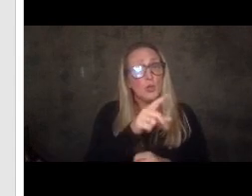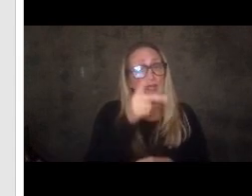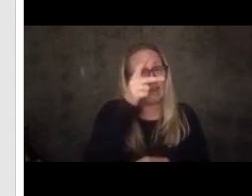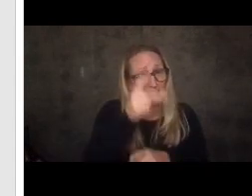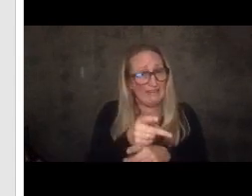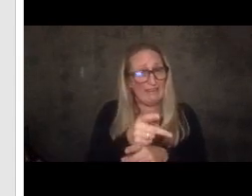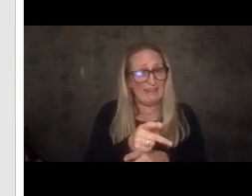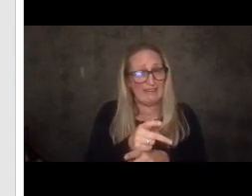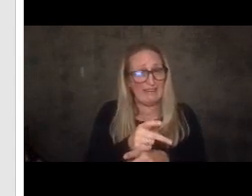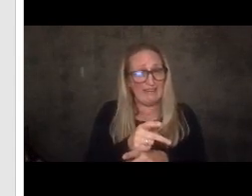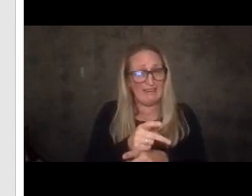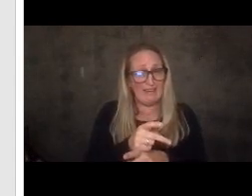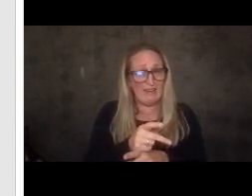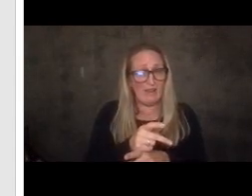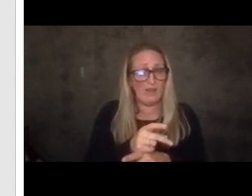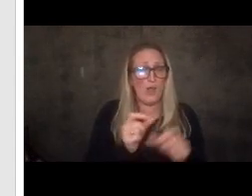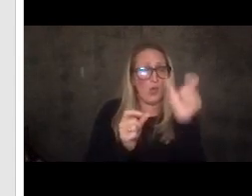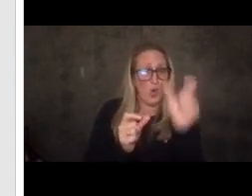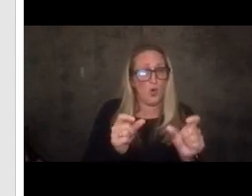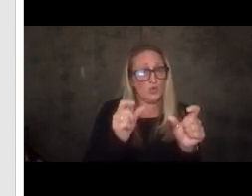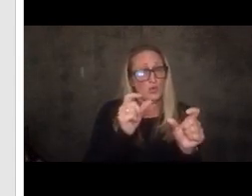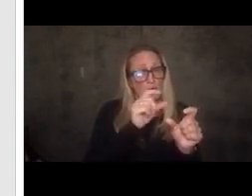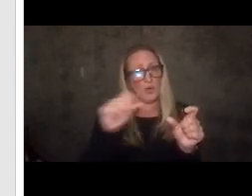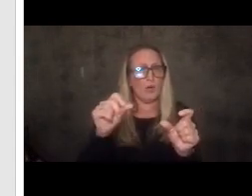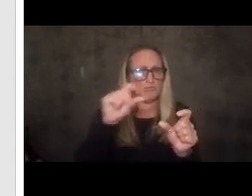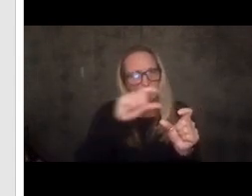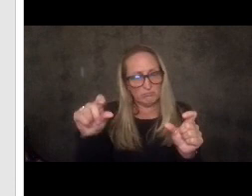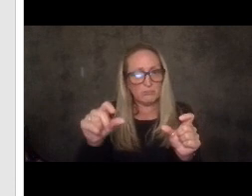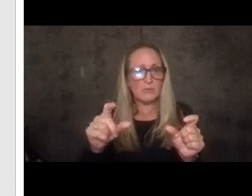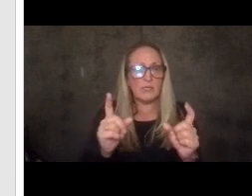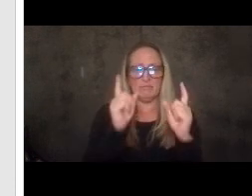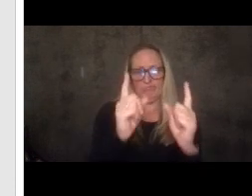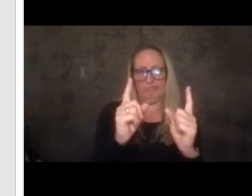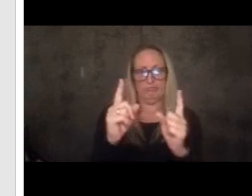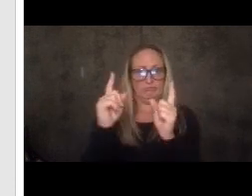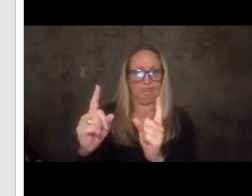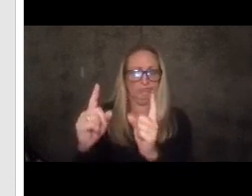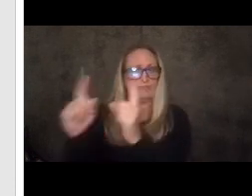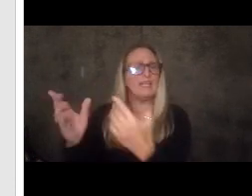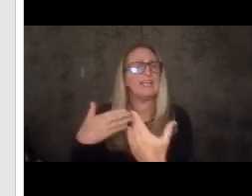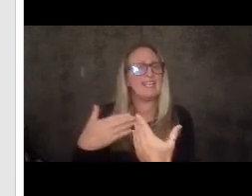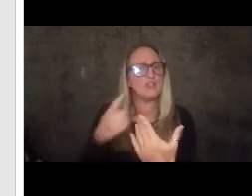columns at least one of the two. It makes it easier to go through the information on a table.